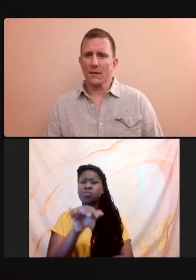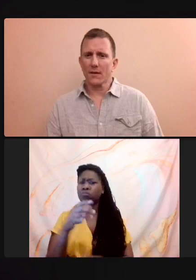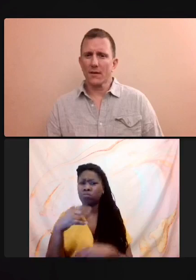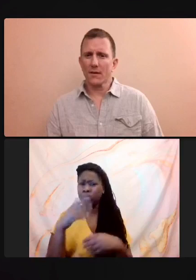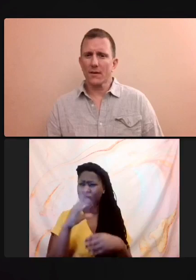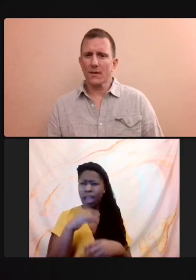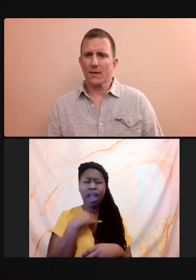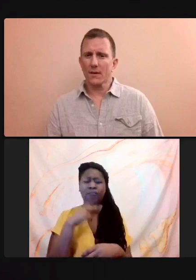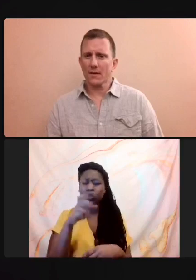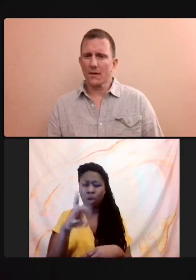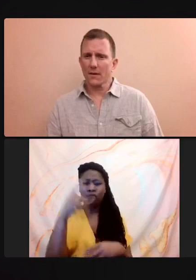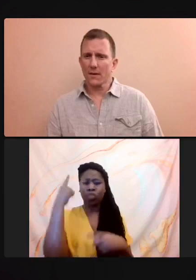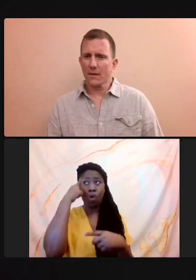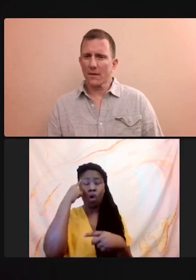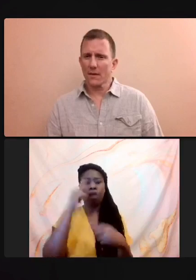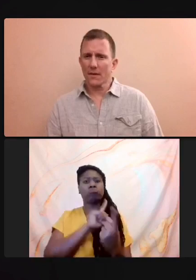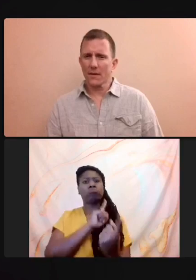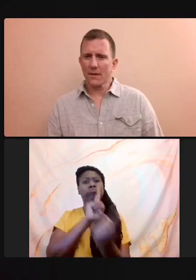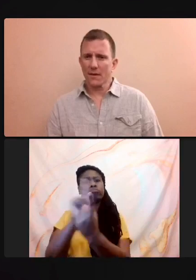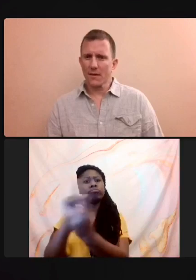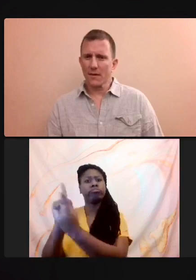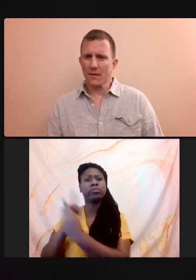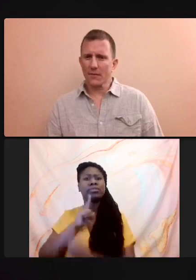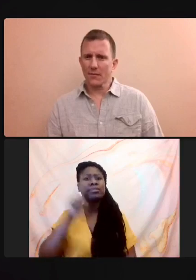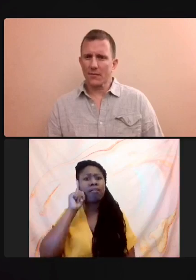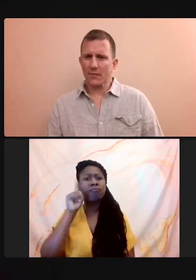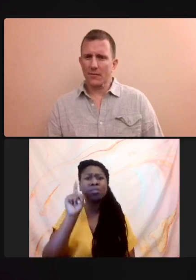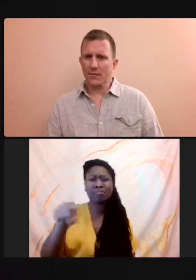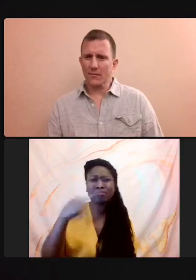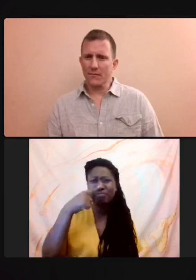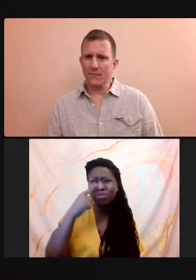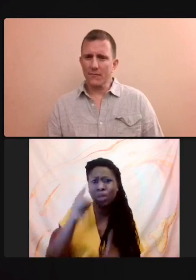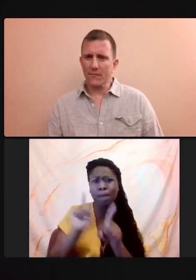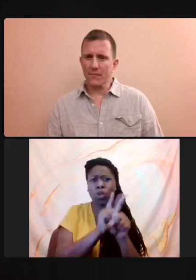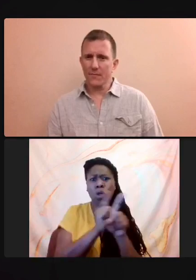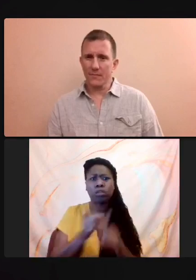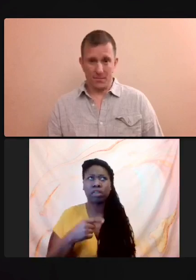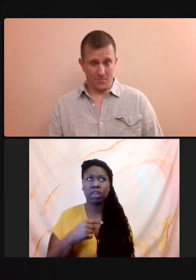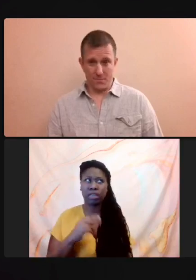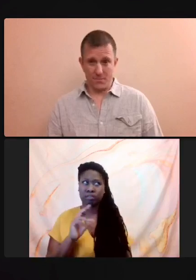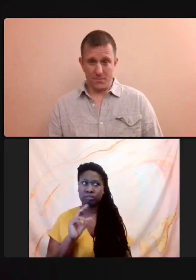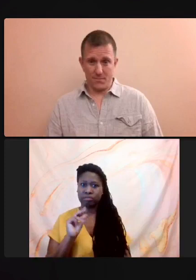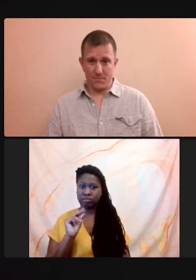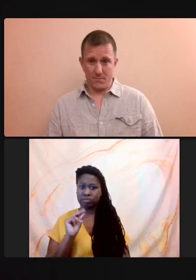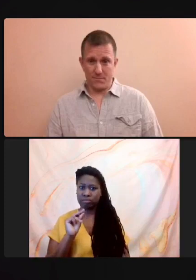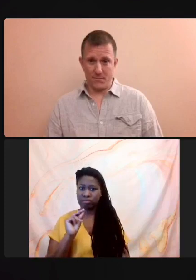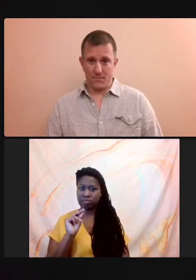And so I thought to actually start thinking, hmm, can the deaf individuals